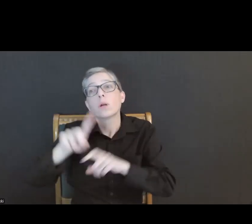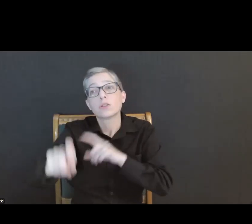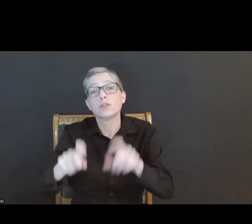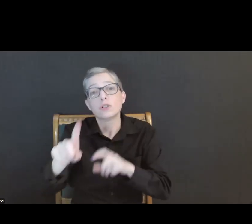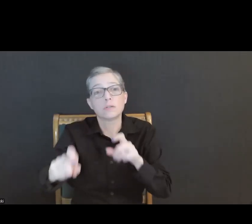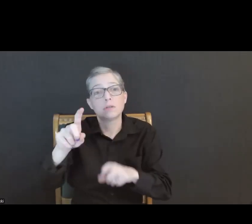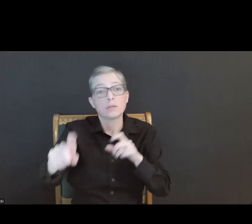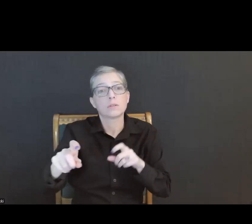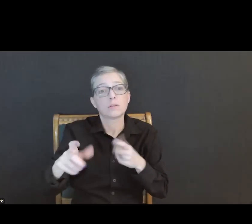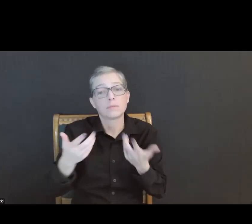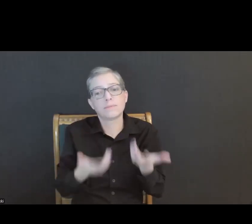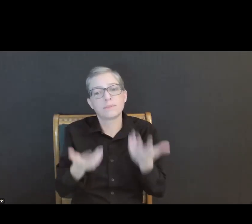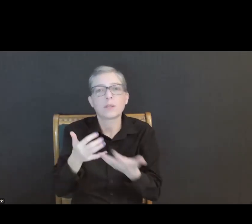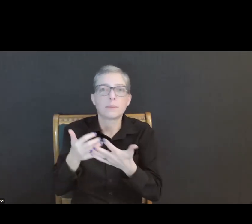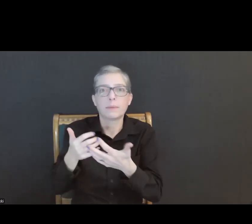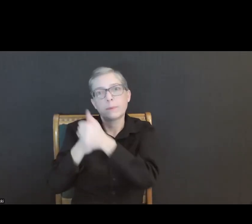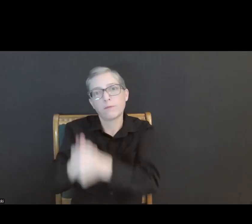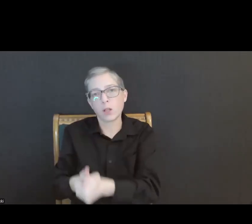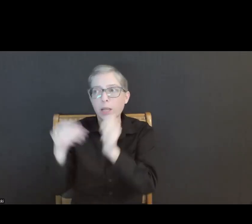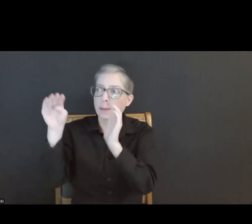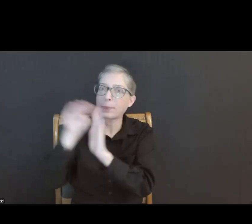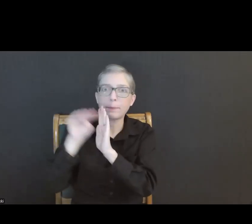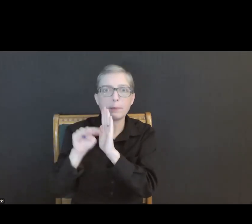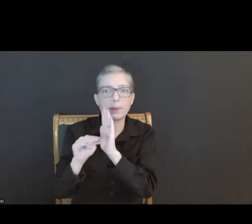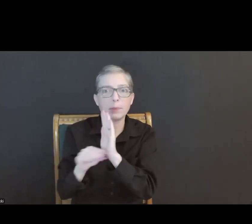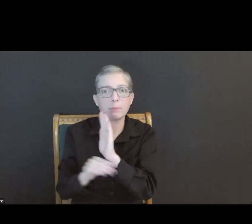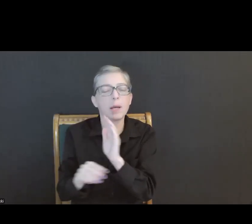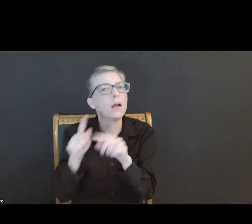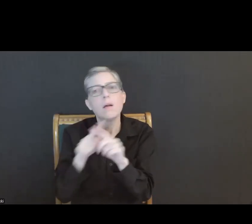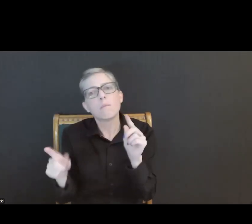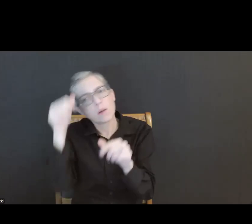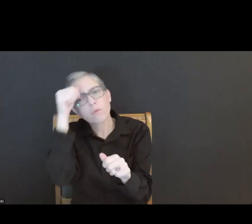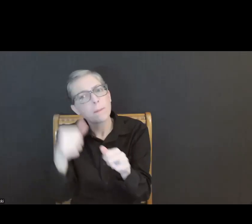this let's do this let's do this but really remembering like okay if this if that answer